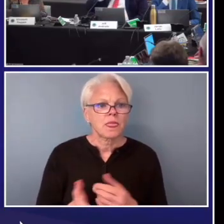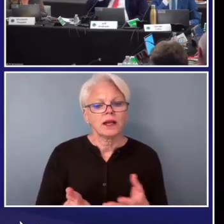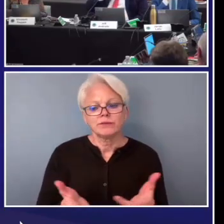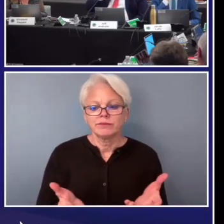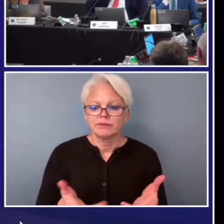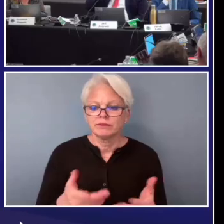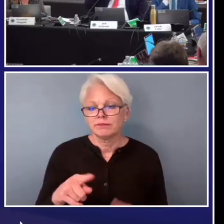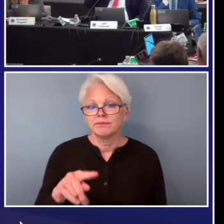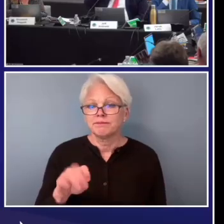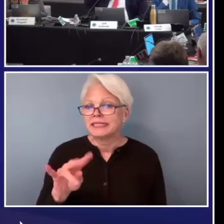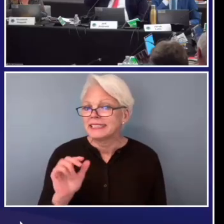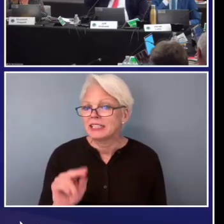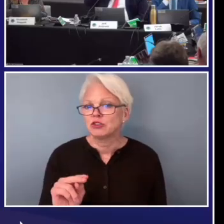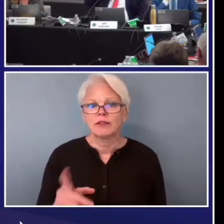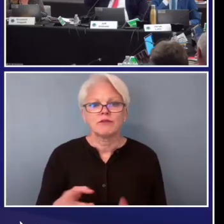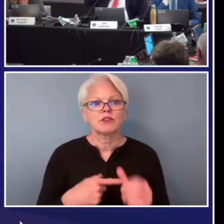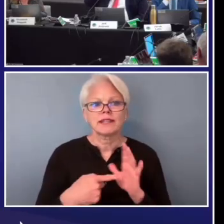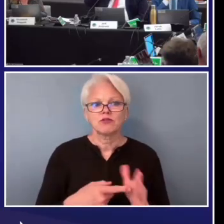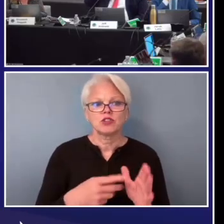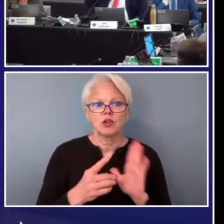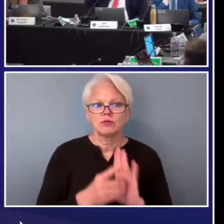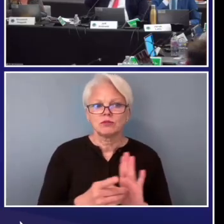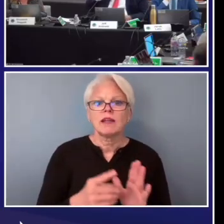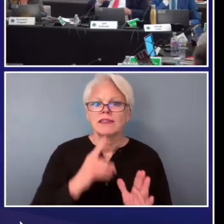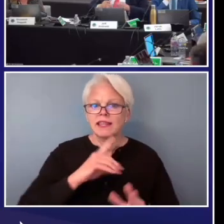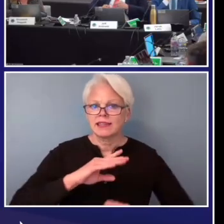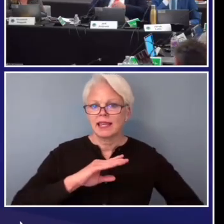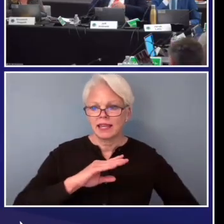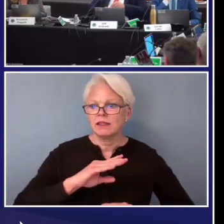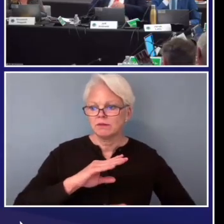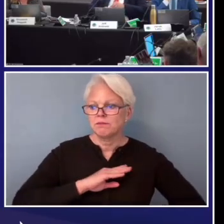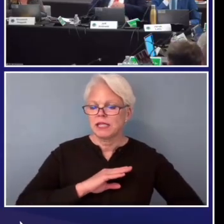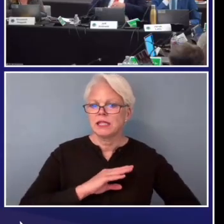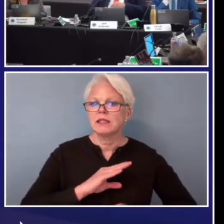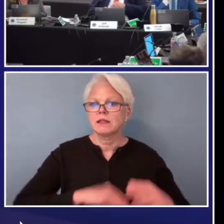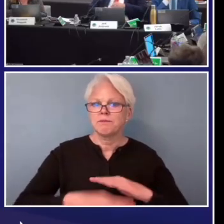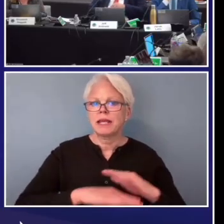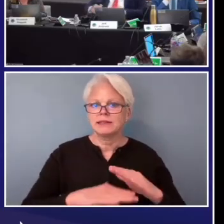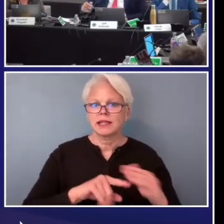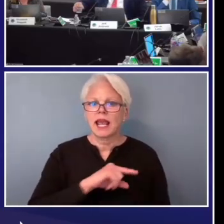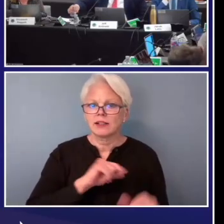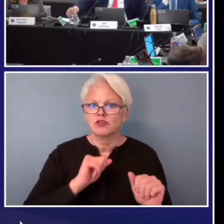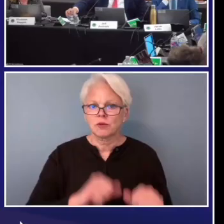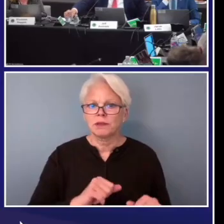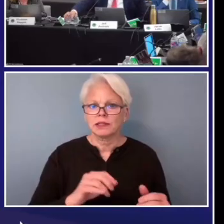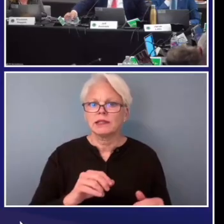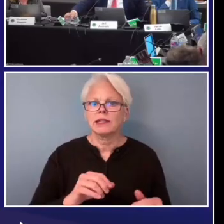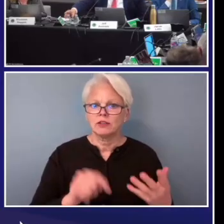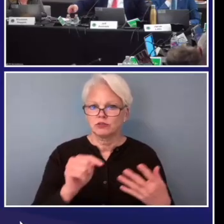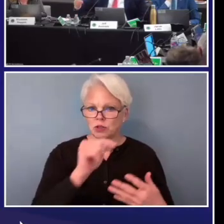They have to 1st submit demonstration that they meet the basic eligibility requirements. That's not changing. So that's section 602 through 6 or 215.